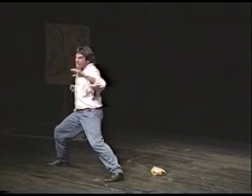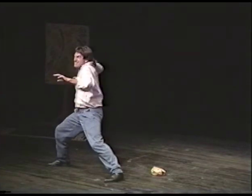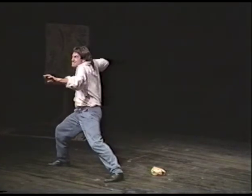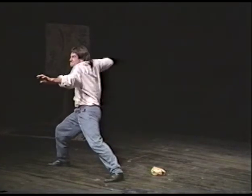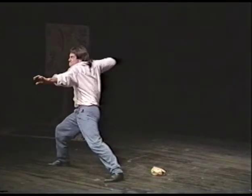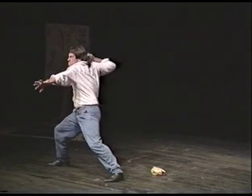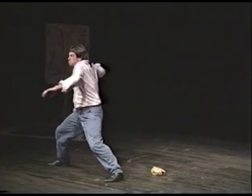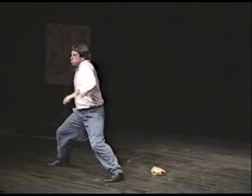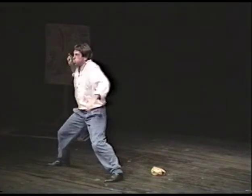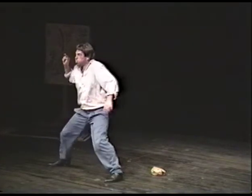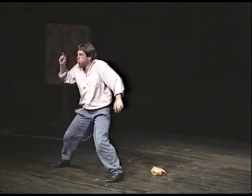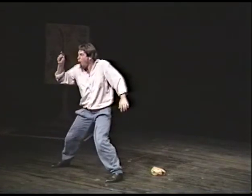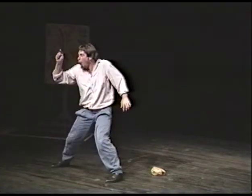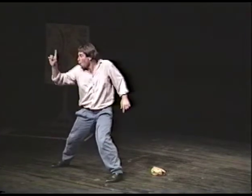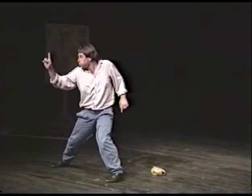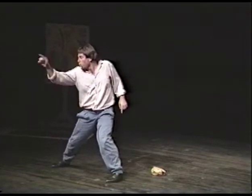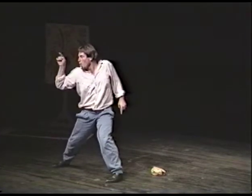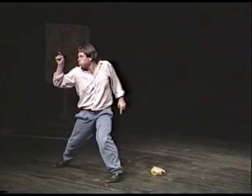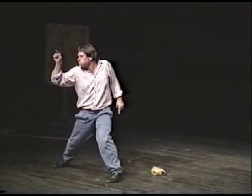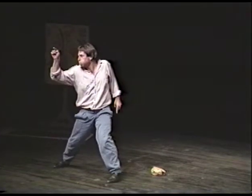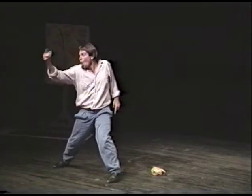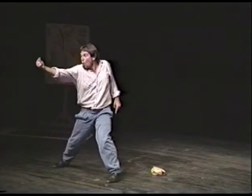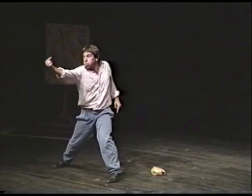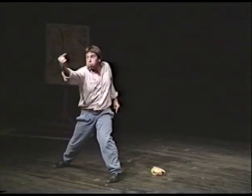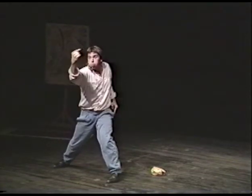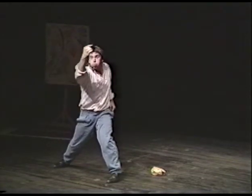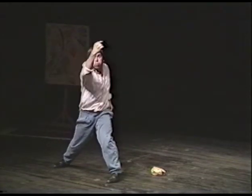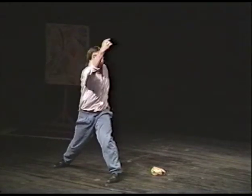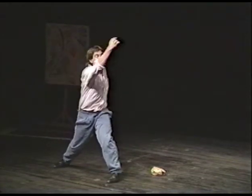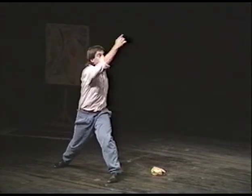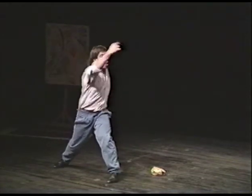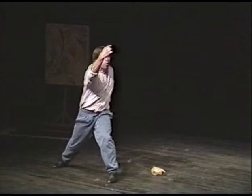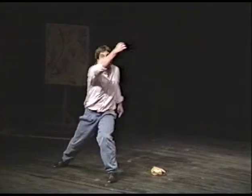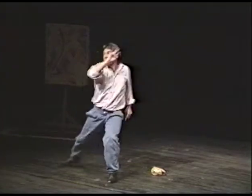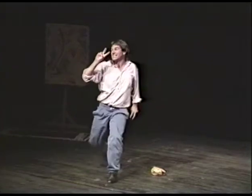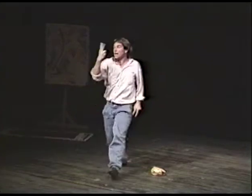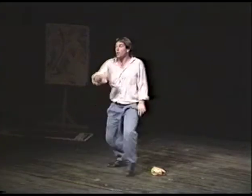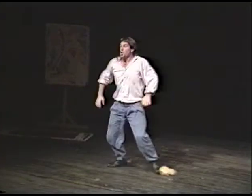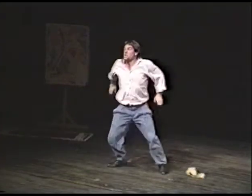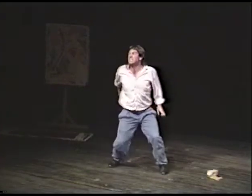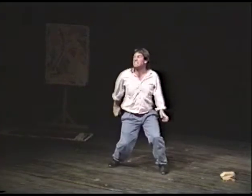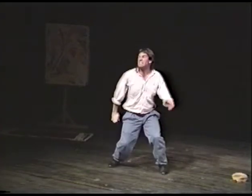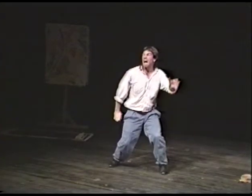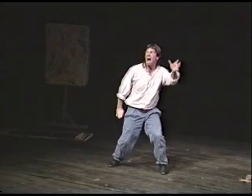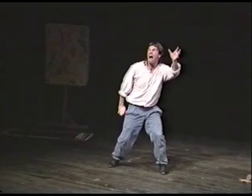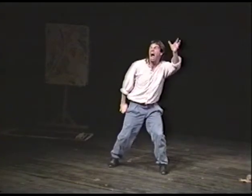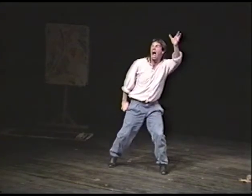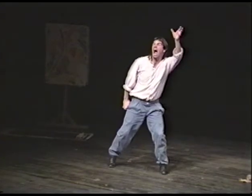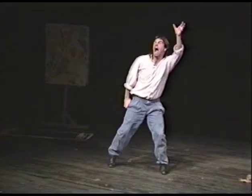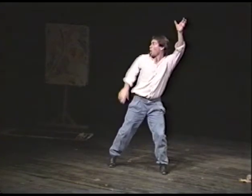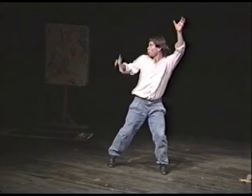Missiles ball towards second baseman,